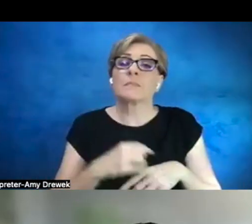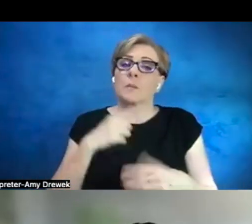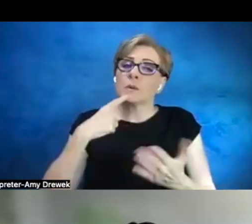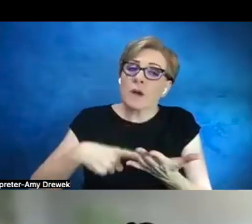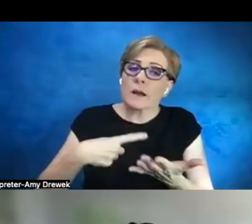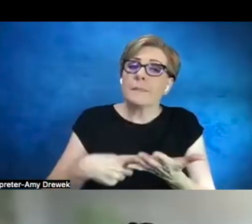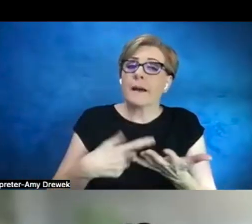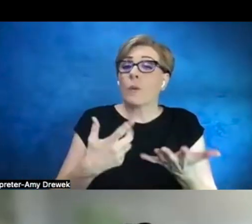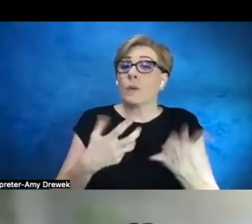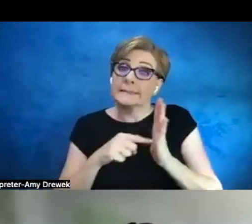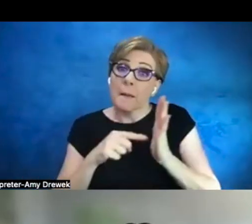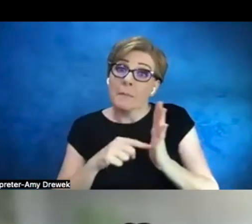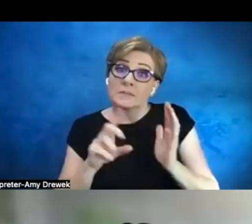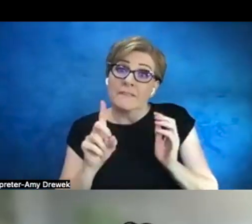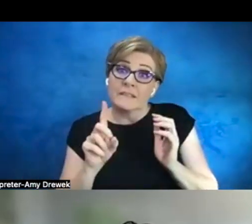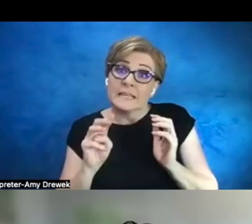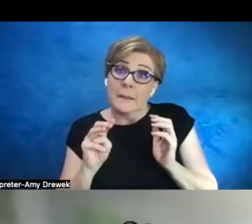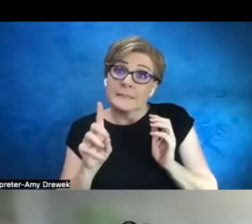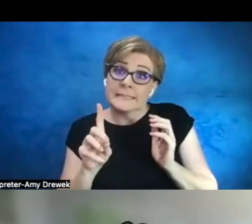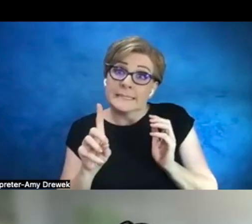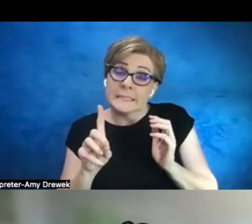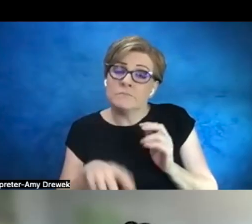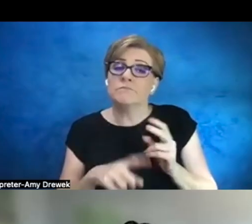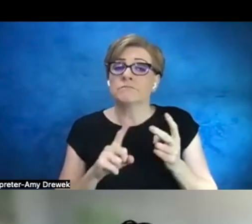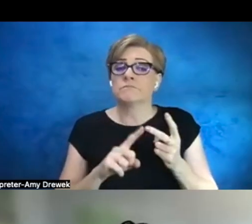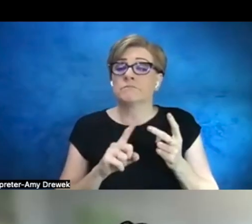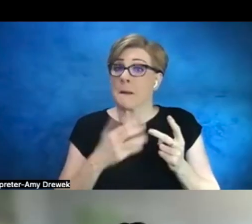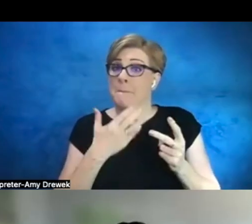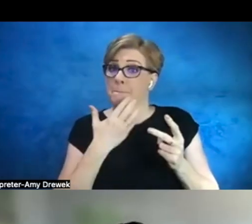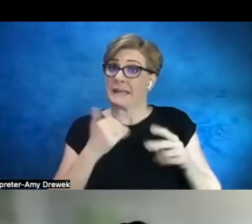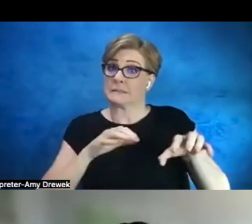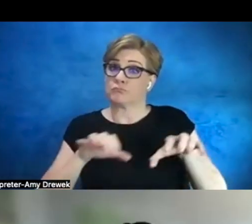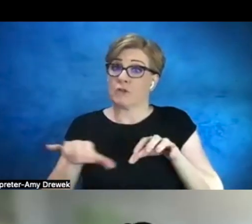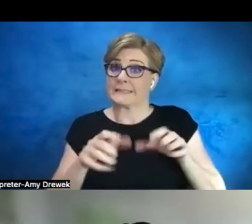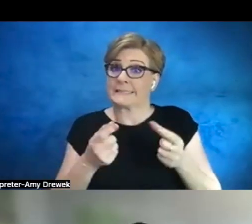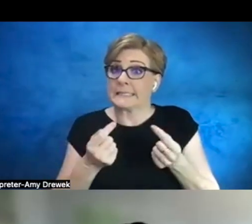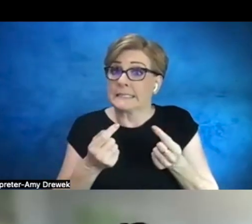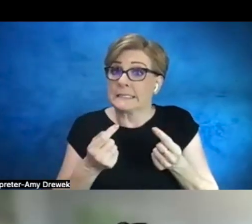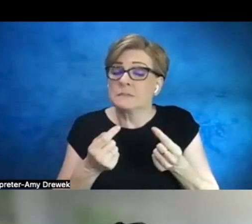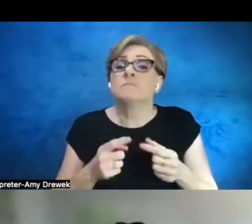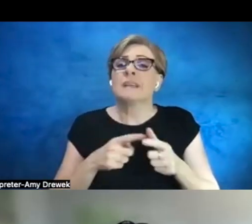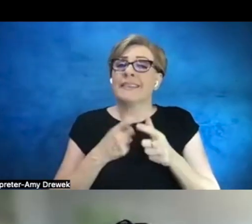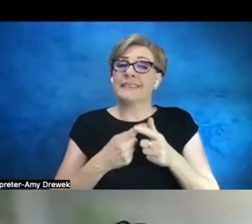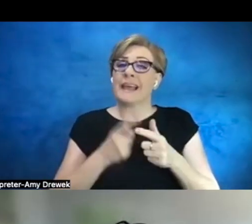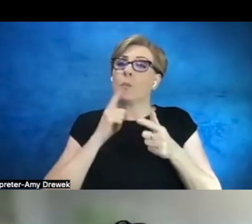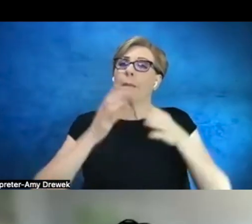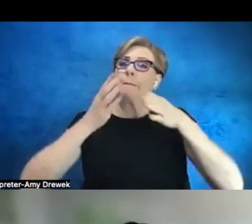We'll do a Q&A and resource share time for you to share with each other and ask in the larger group